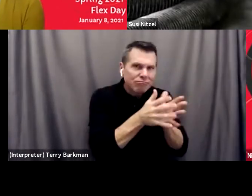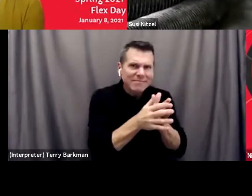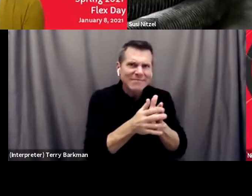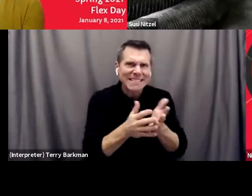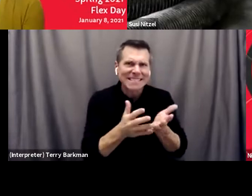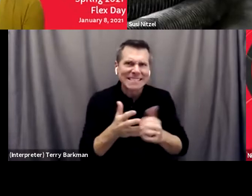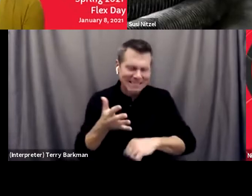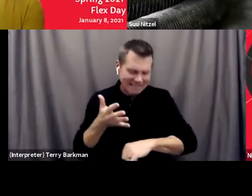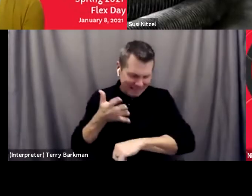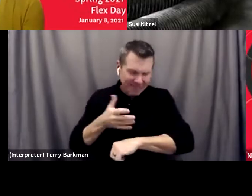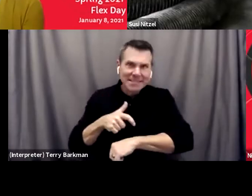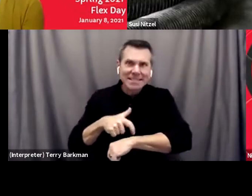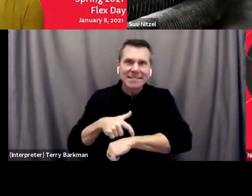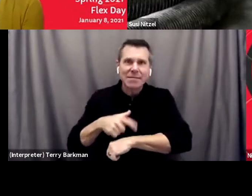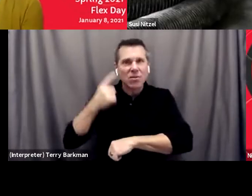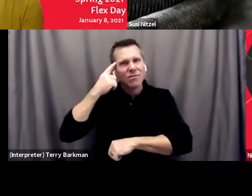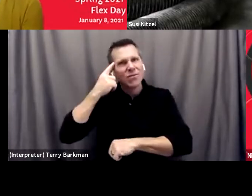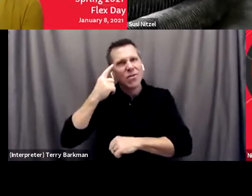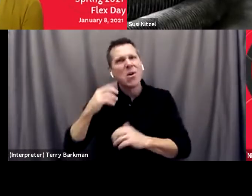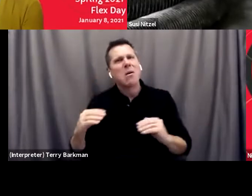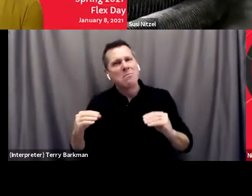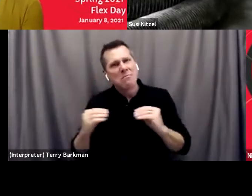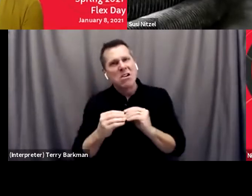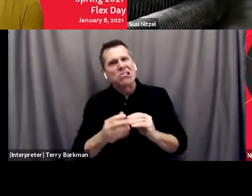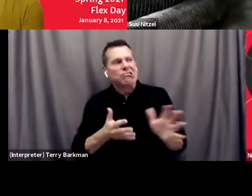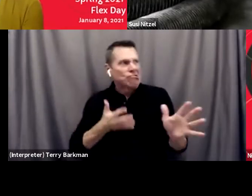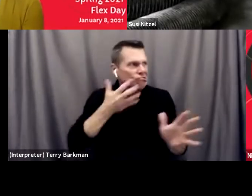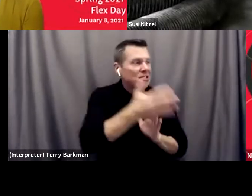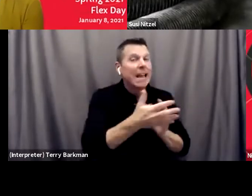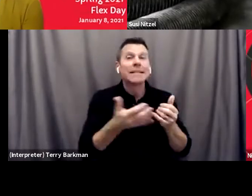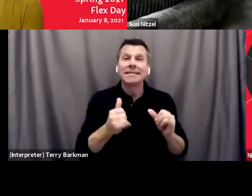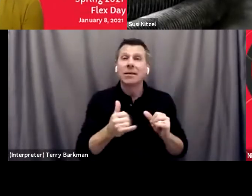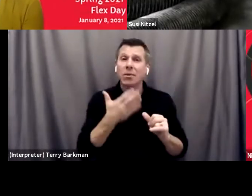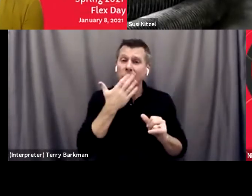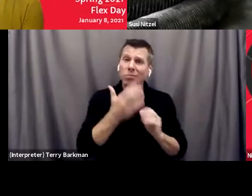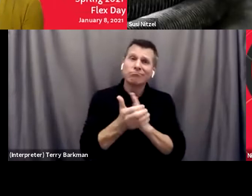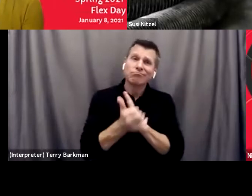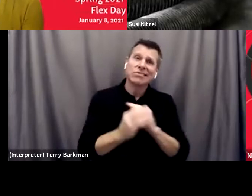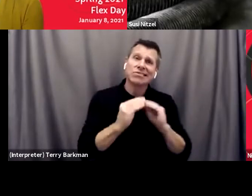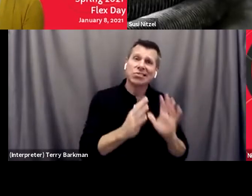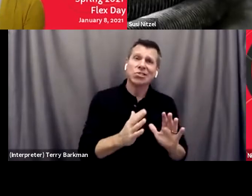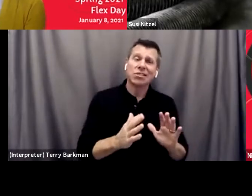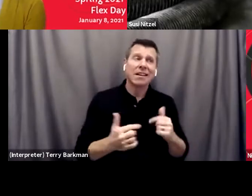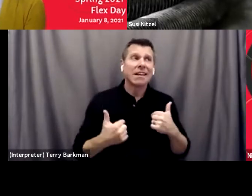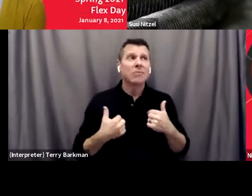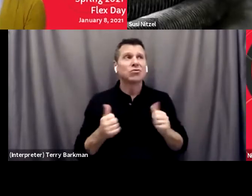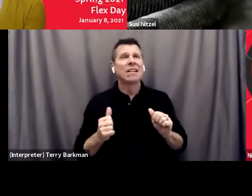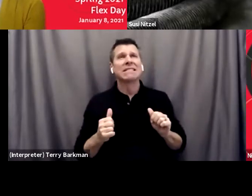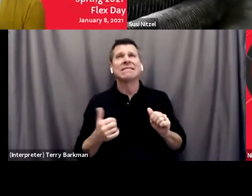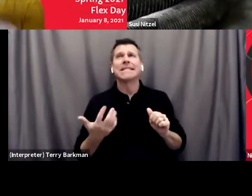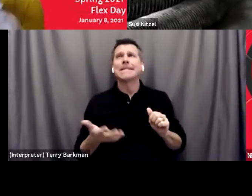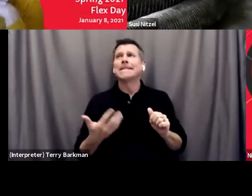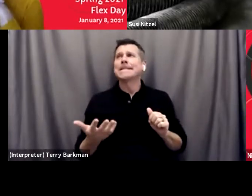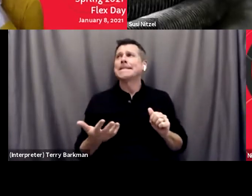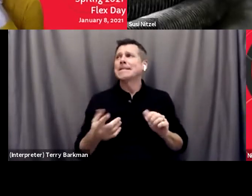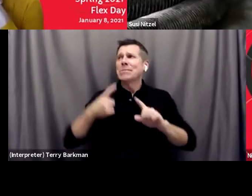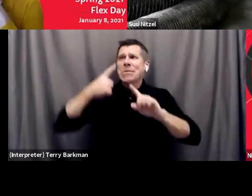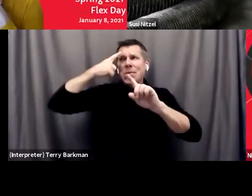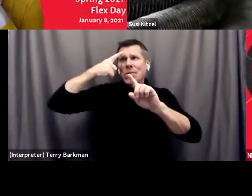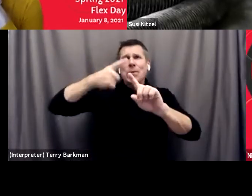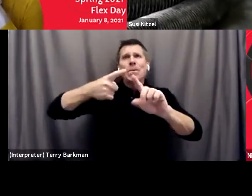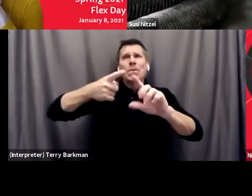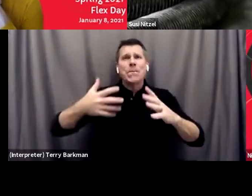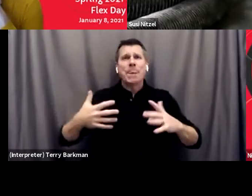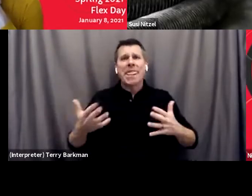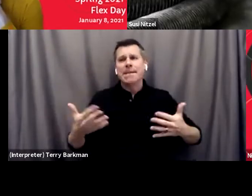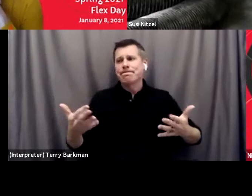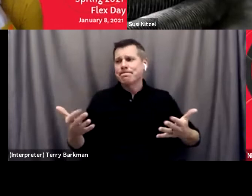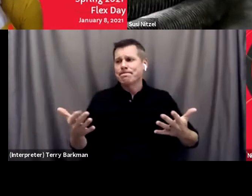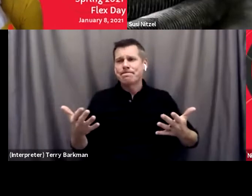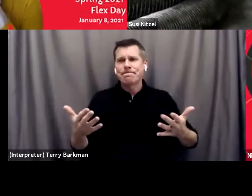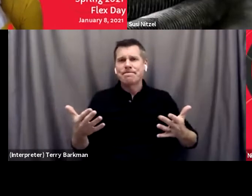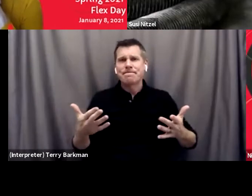to divide out and still be successful. So I just want to make sure, I'm not trying to sound you know, harsh, in a sense, we do give